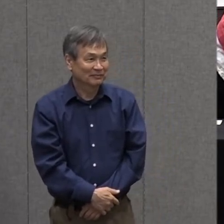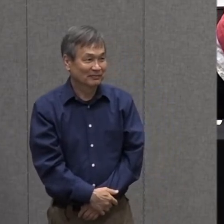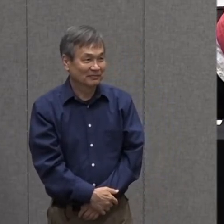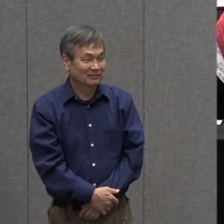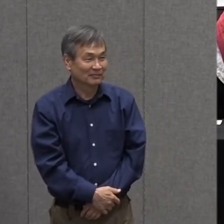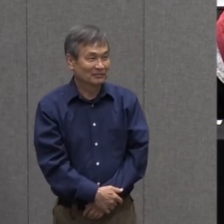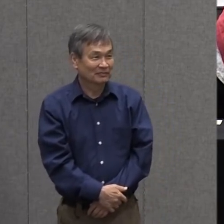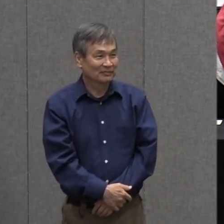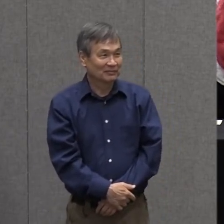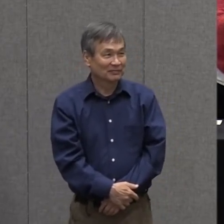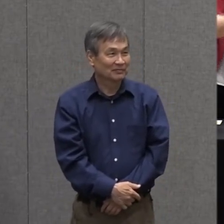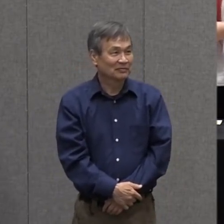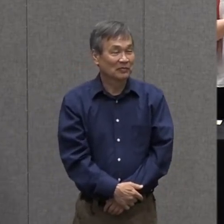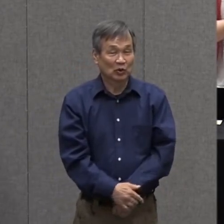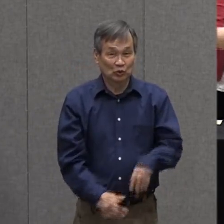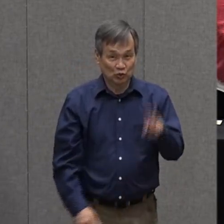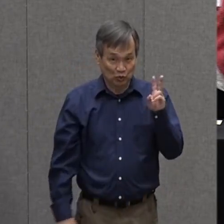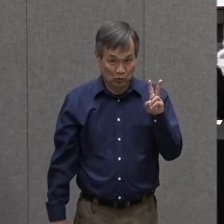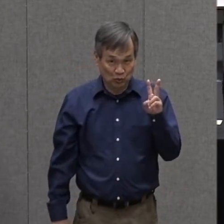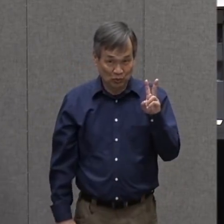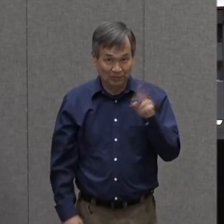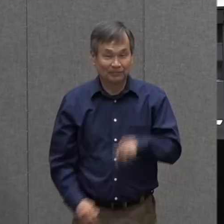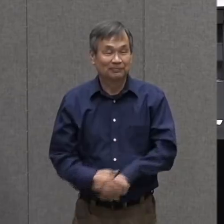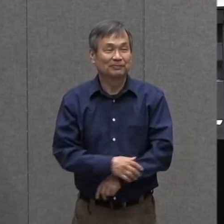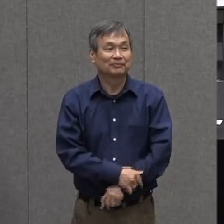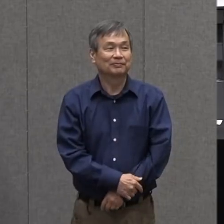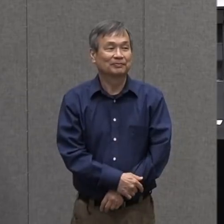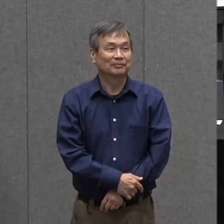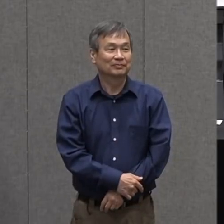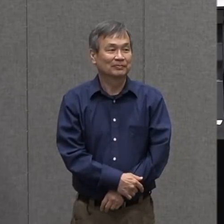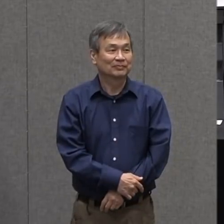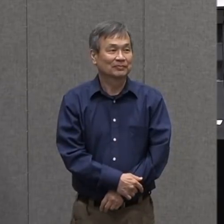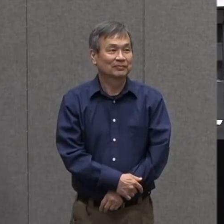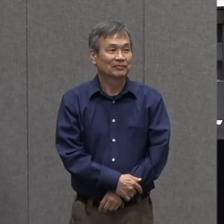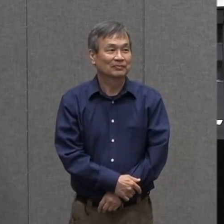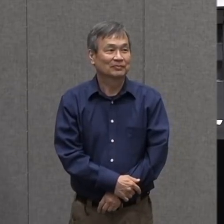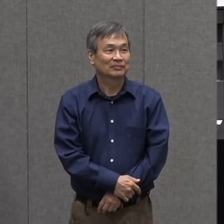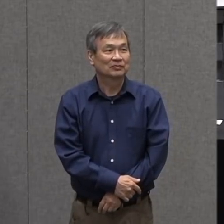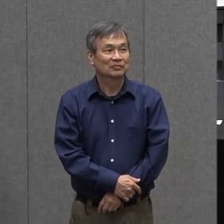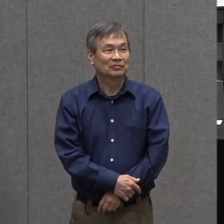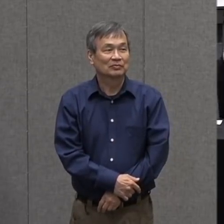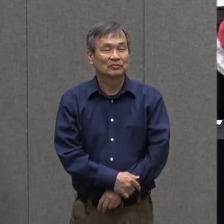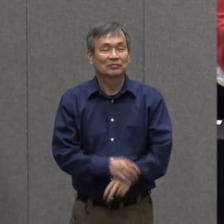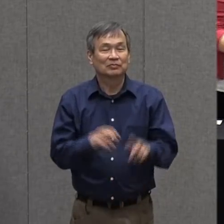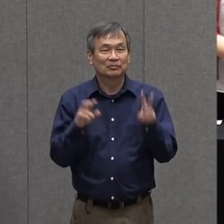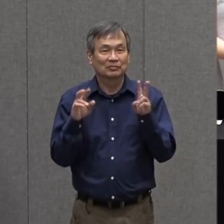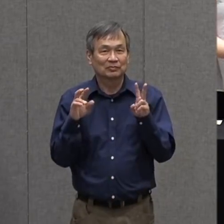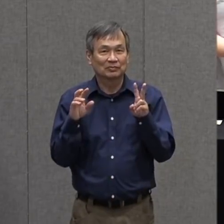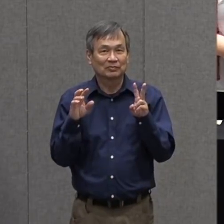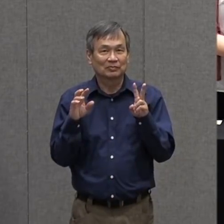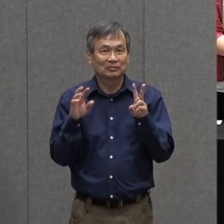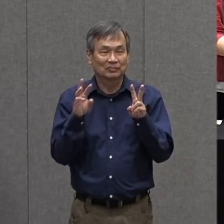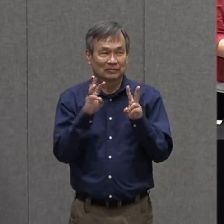Well let's keep doing, two. All right, I'm gonna go a little bit faster. two plus six, so eight.